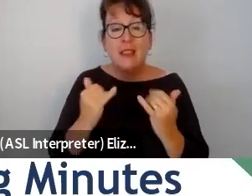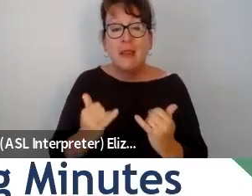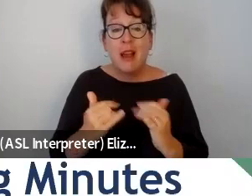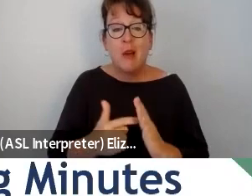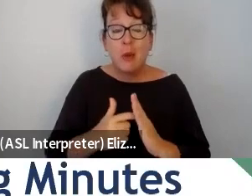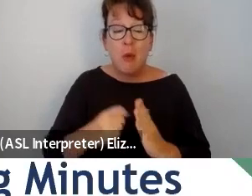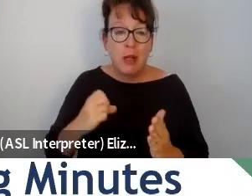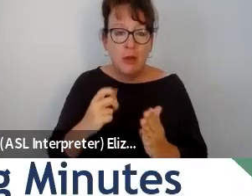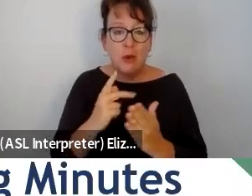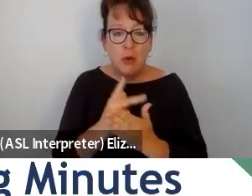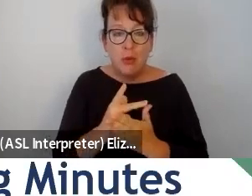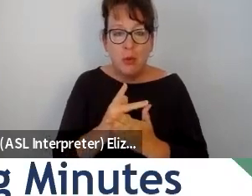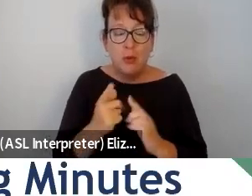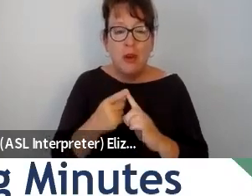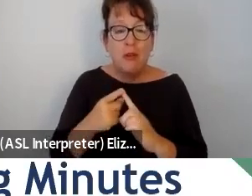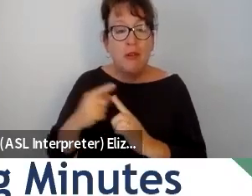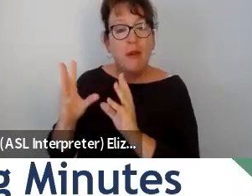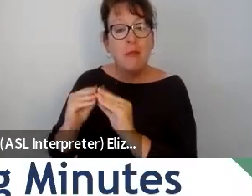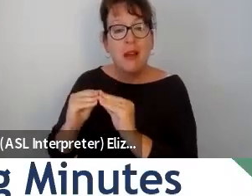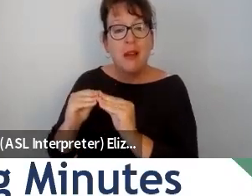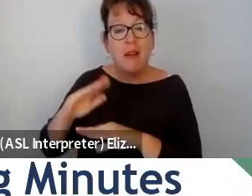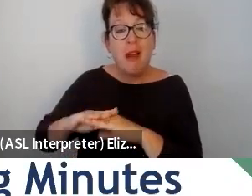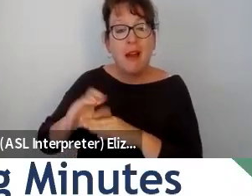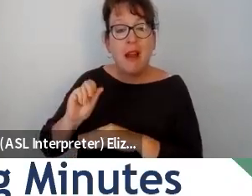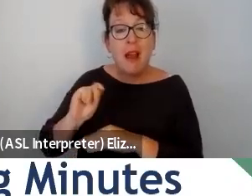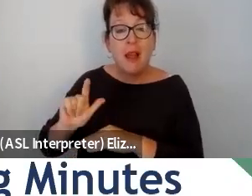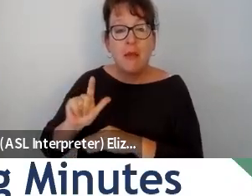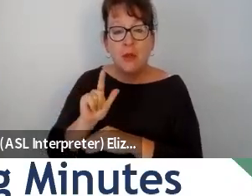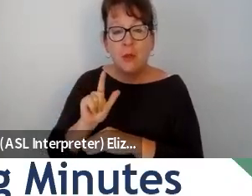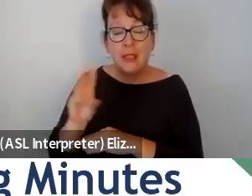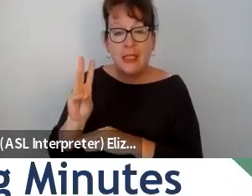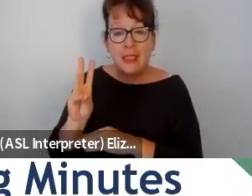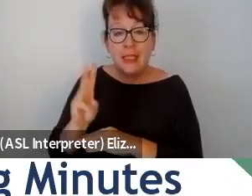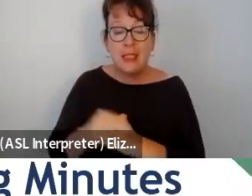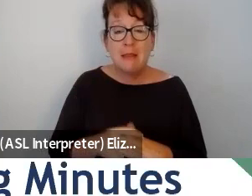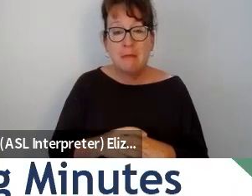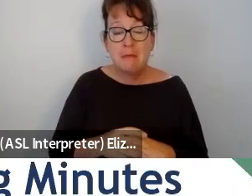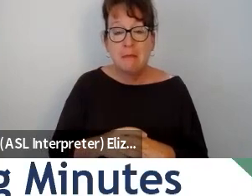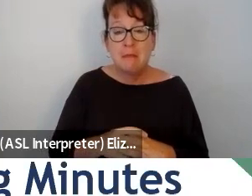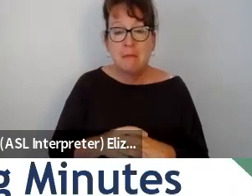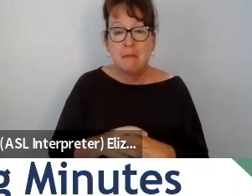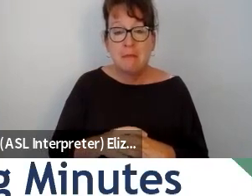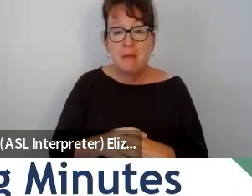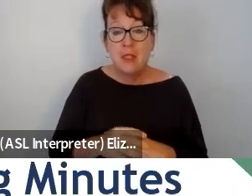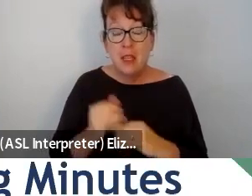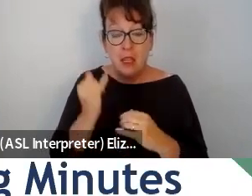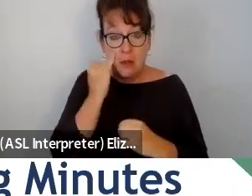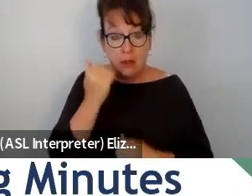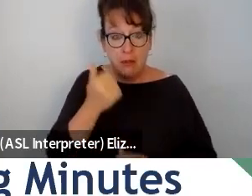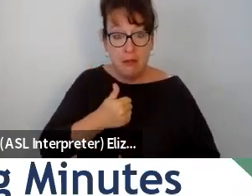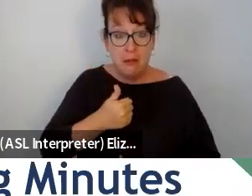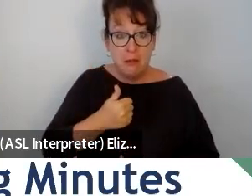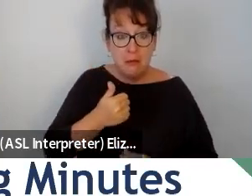think about the overall program design, we are very cognizant of the fact that there is a wide,